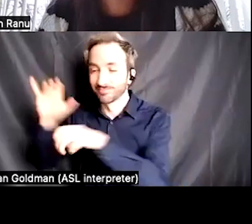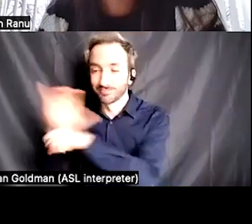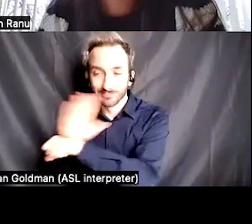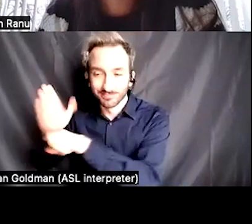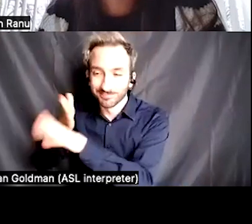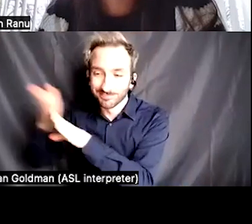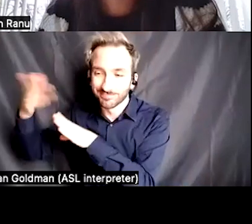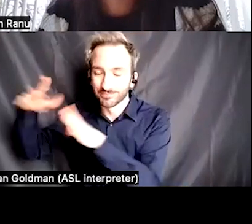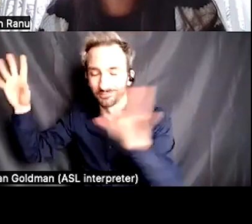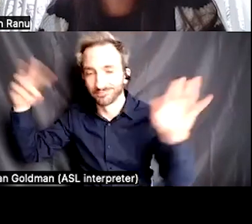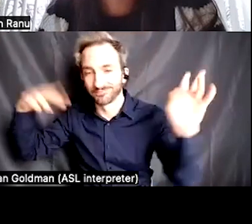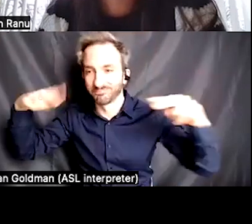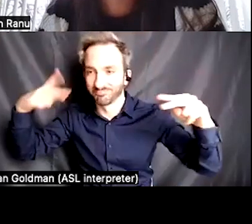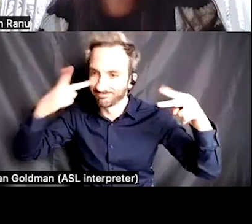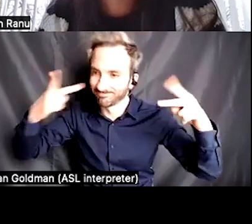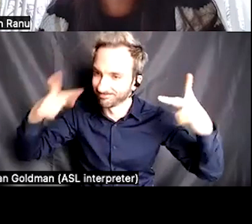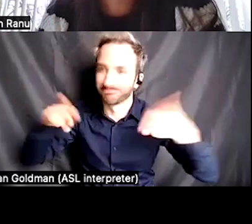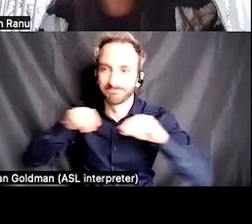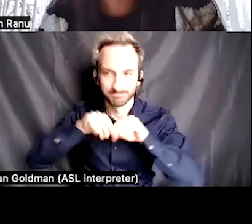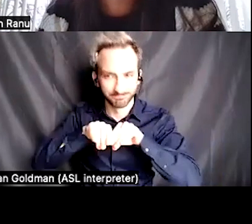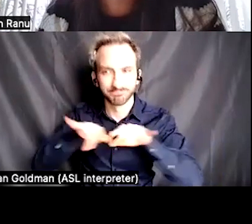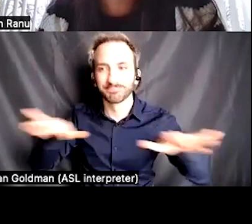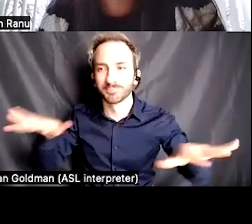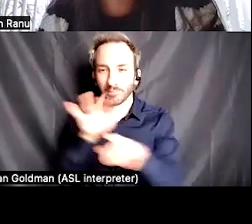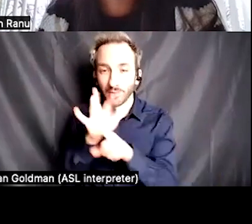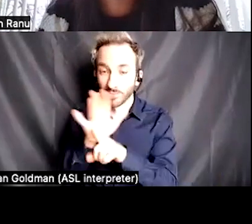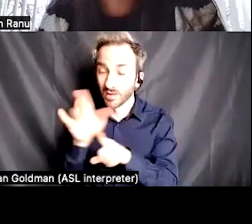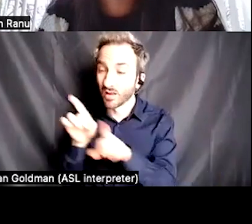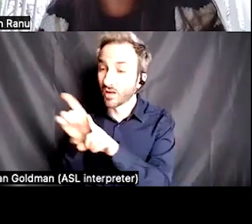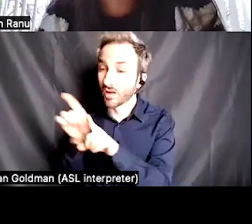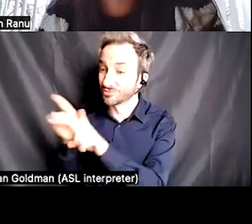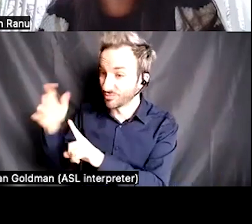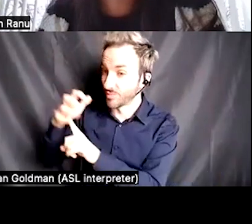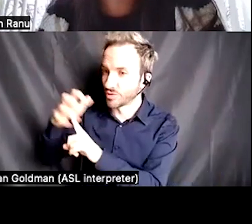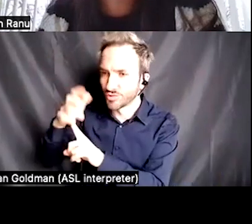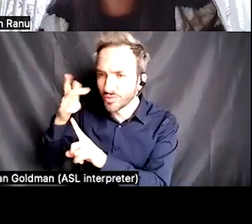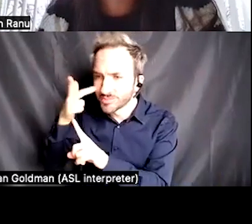Mushrooms have also been used to produce sustainable vegan leather alternatives for shoes,